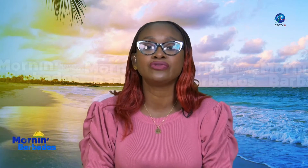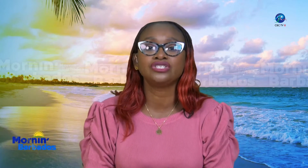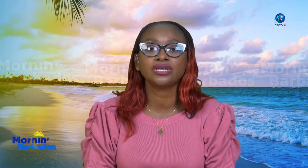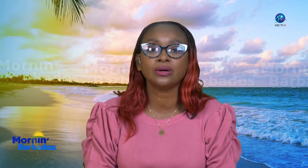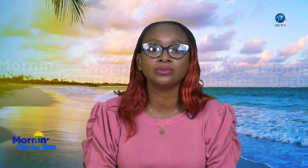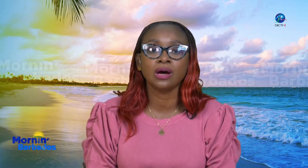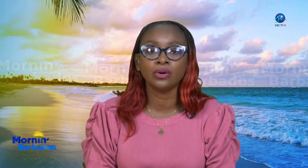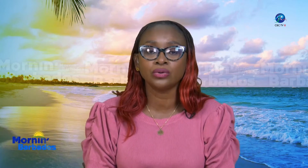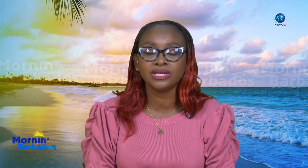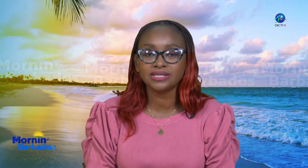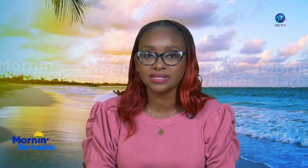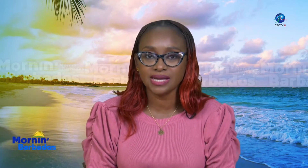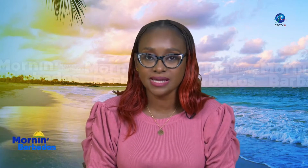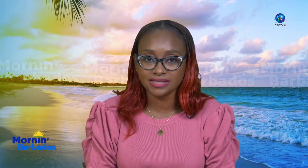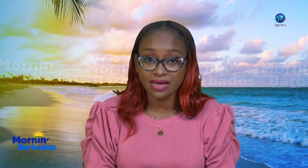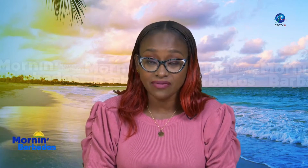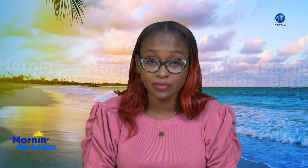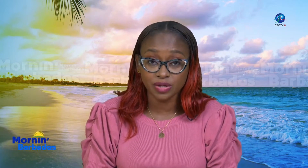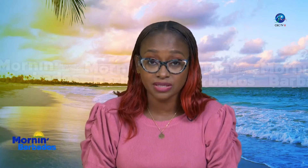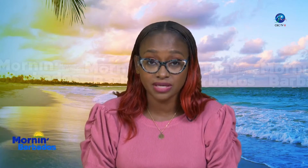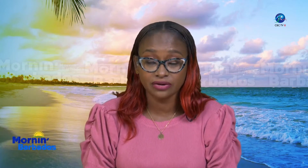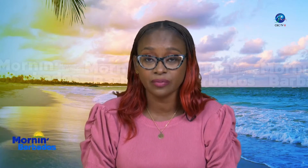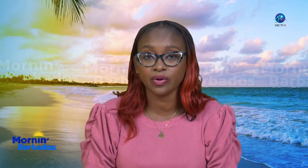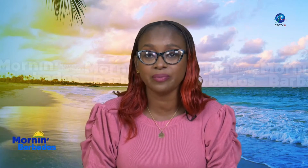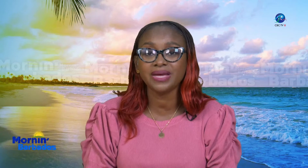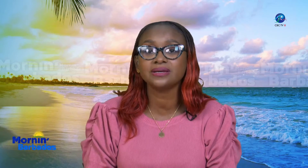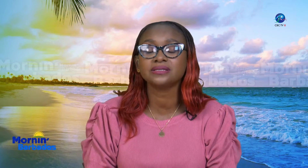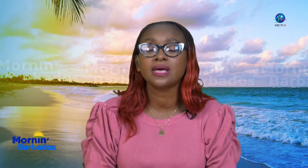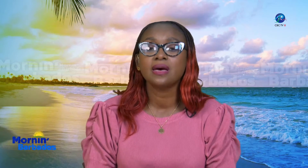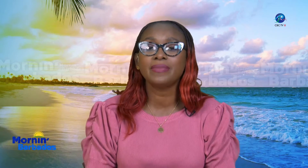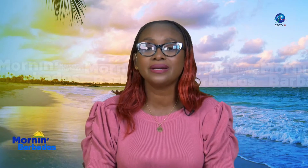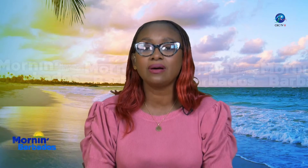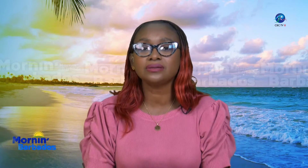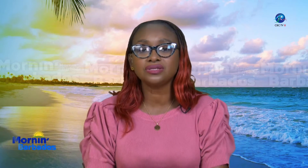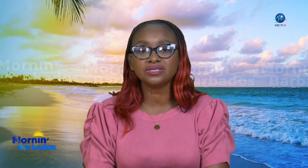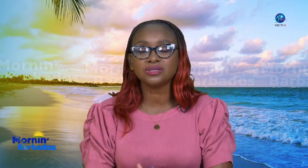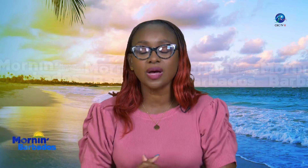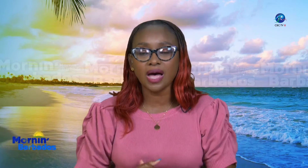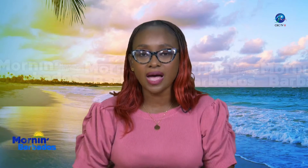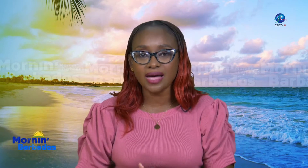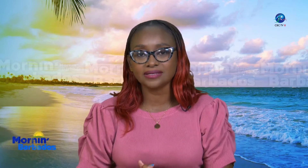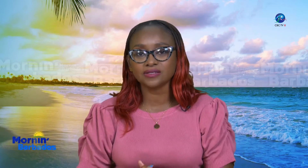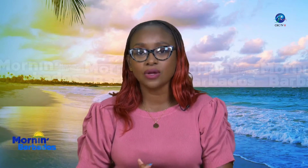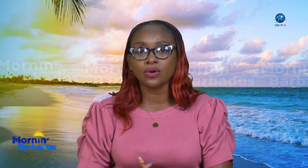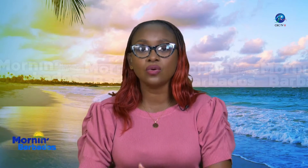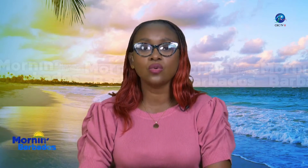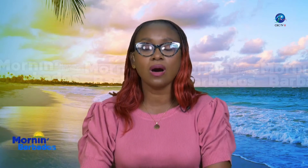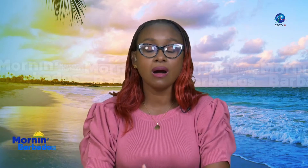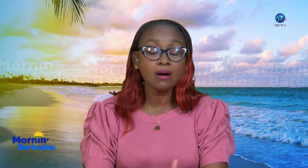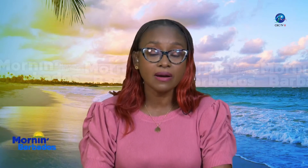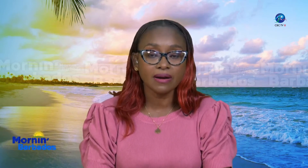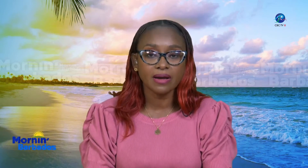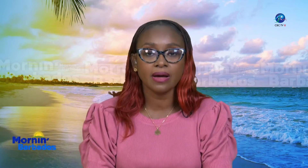reach out not only to the deaf community here in Barbados but also to us who are